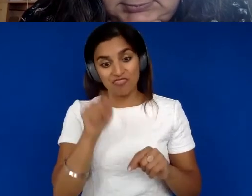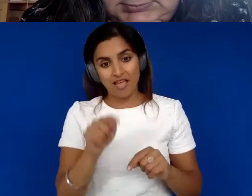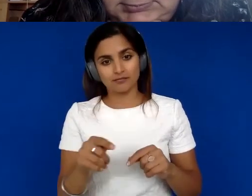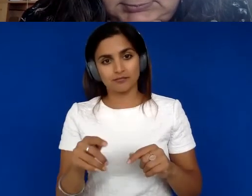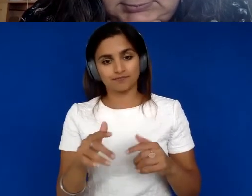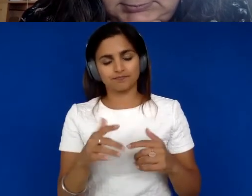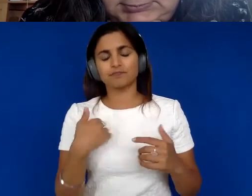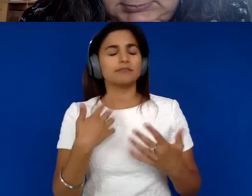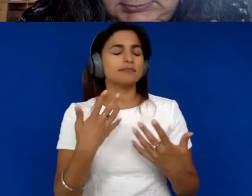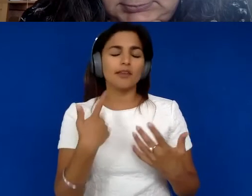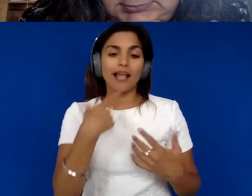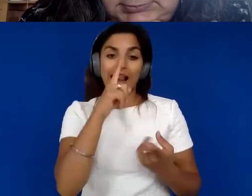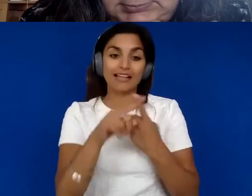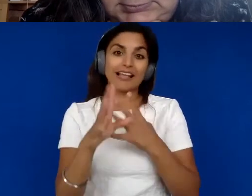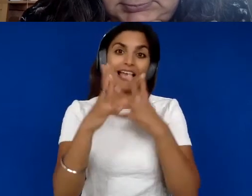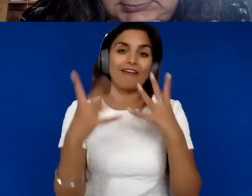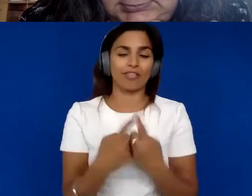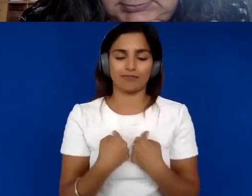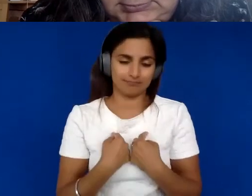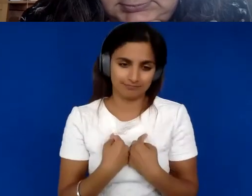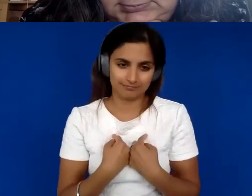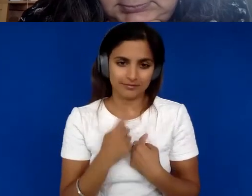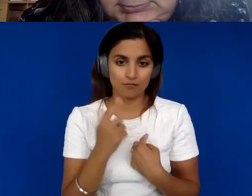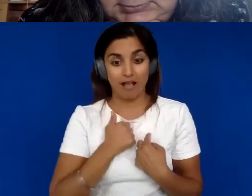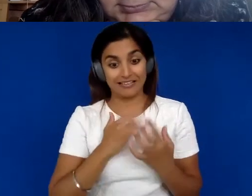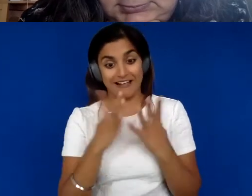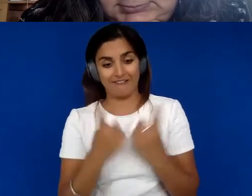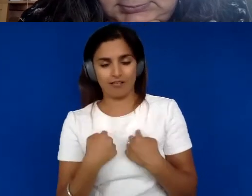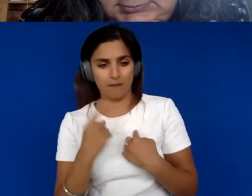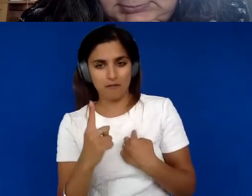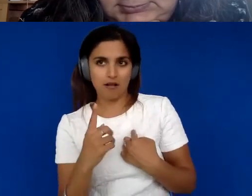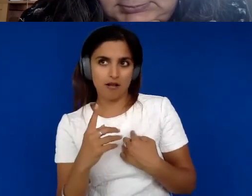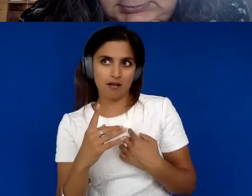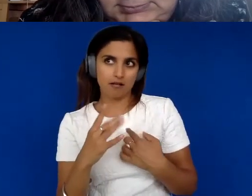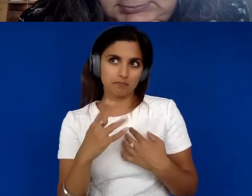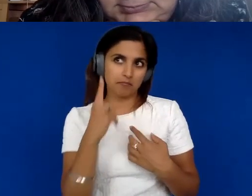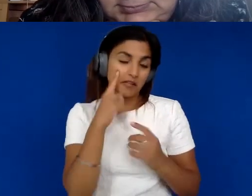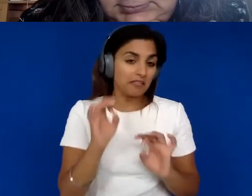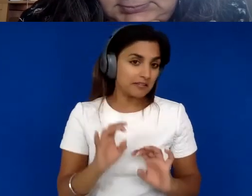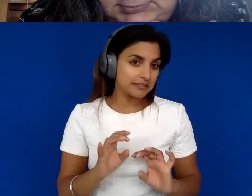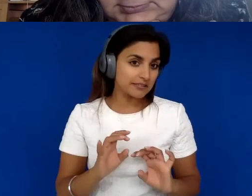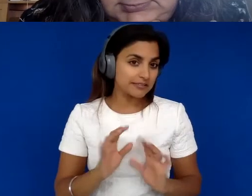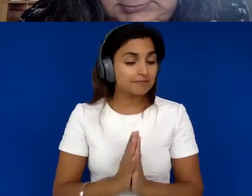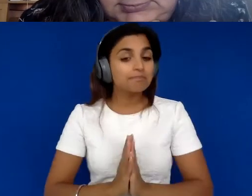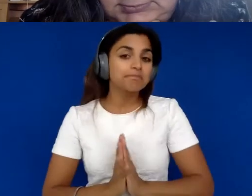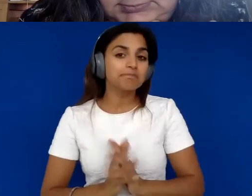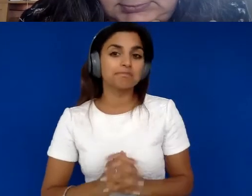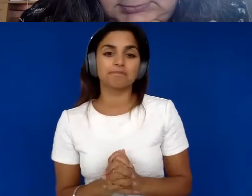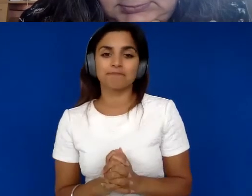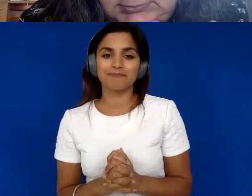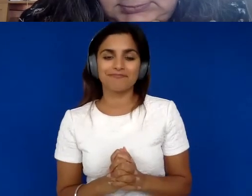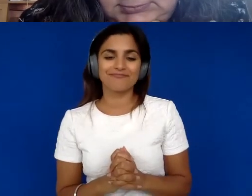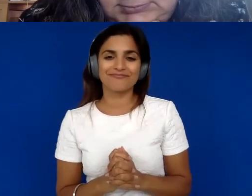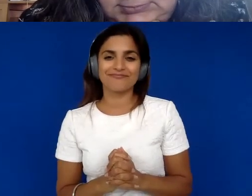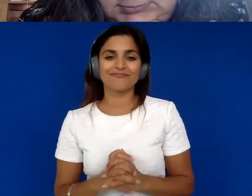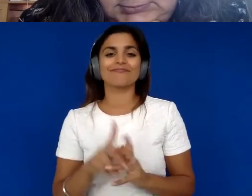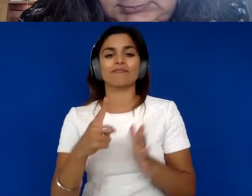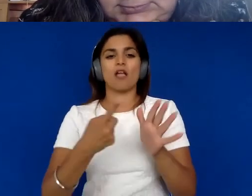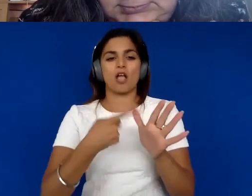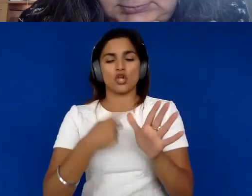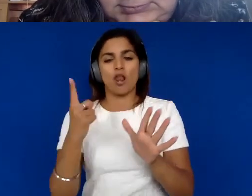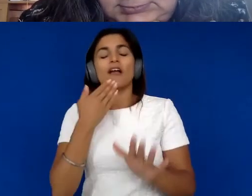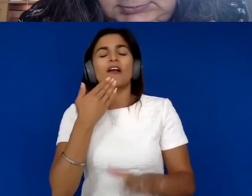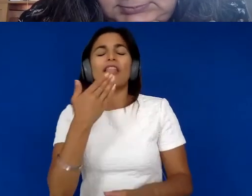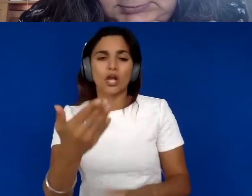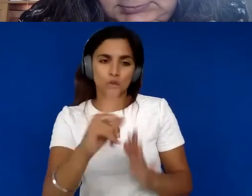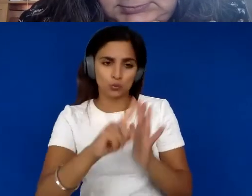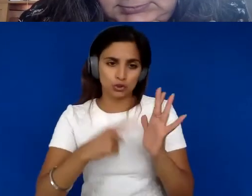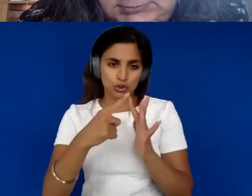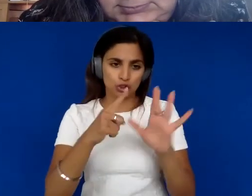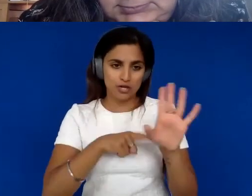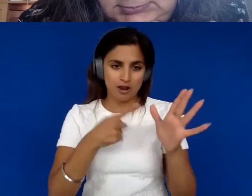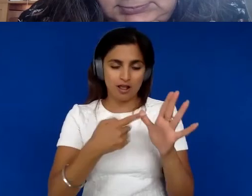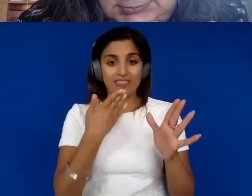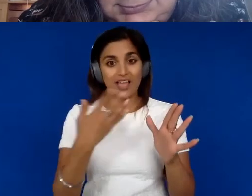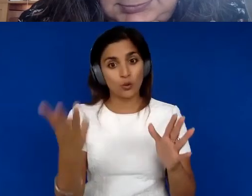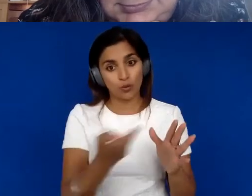answers yeah I think, where's I'm at. Thank you Jiya, thank you to all the presenters Akanksha, Rianna